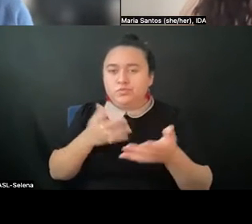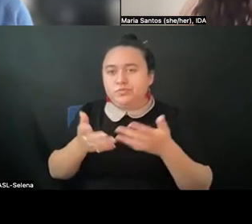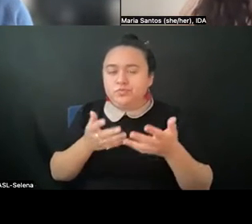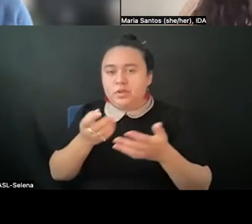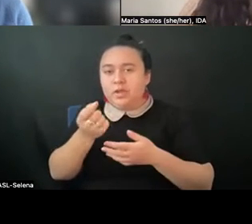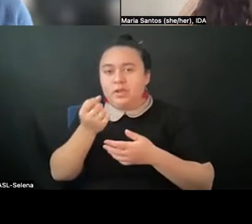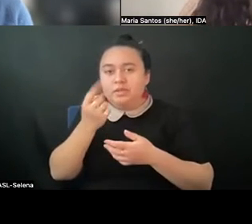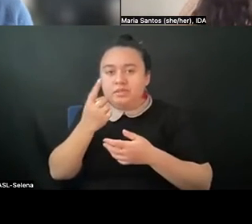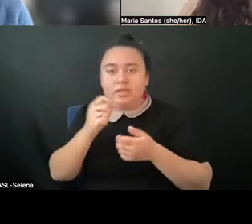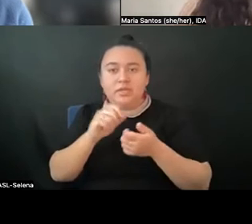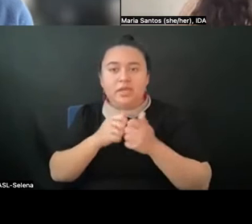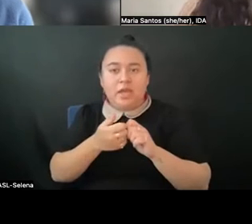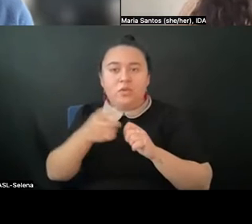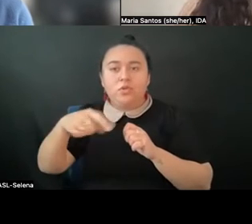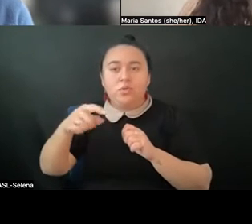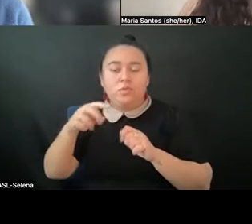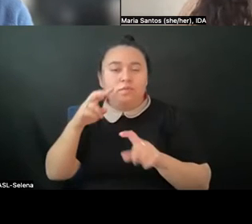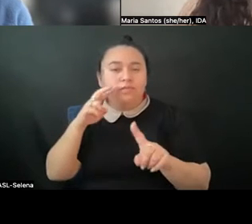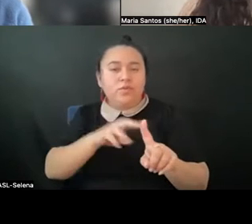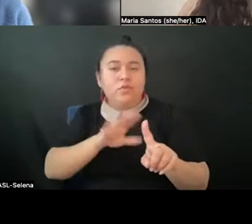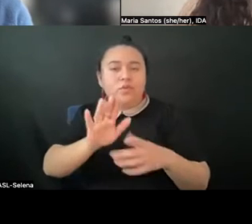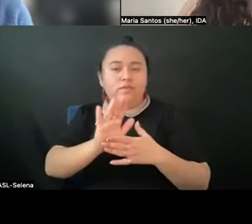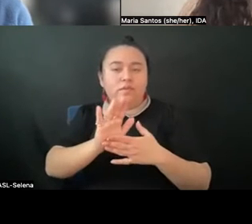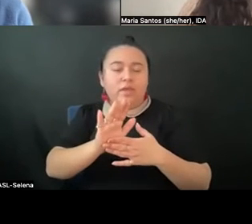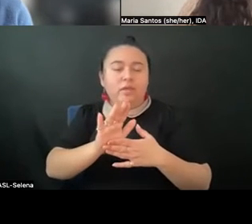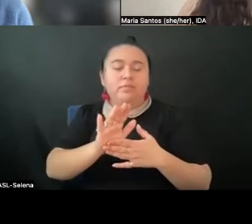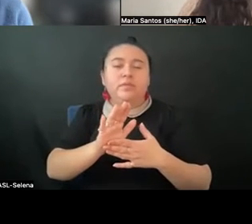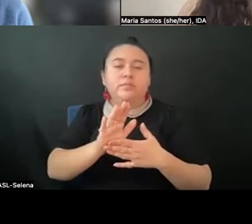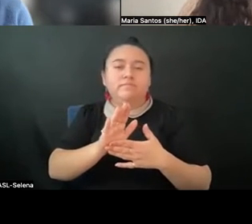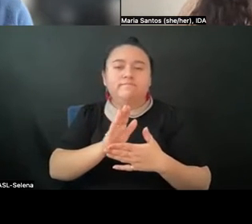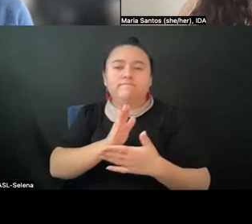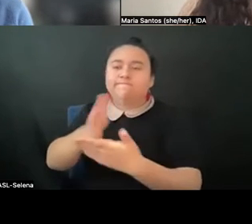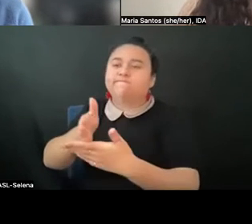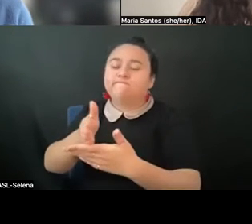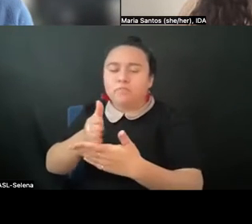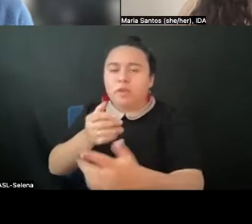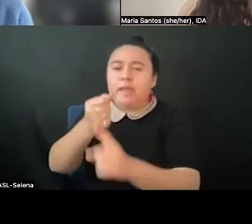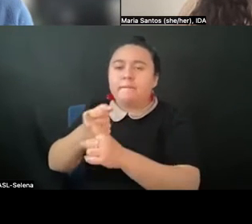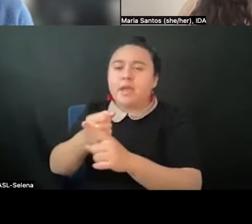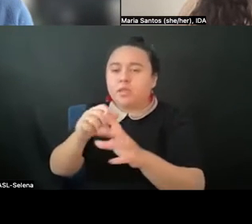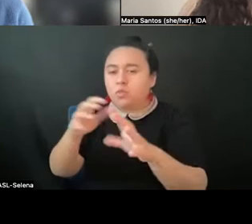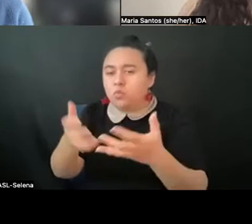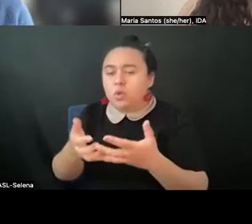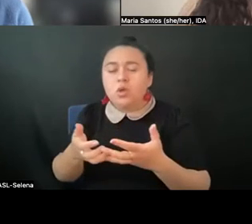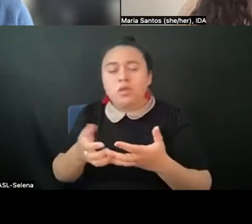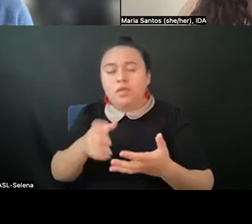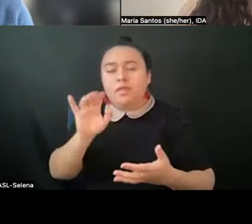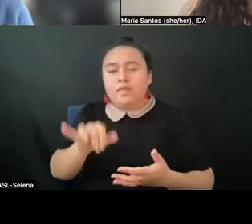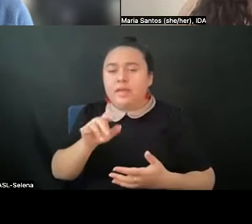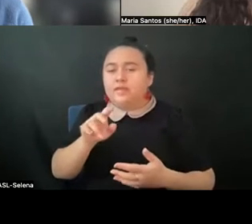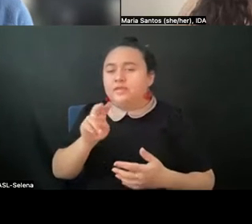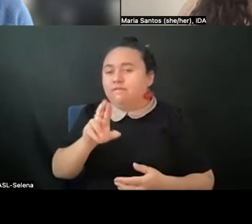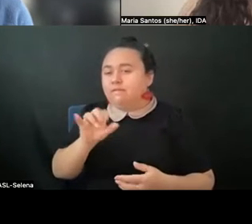see your film intervening in the world is something that's very relevant for us.